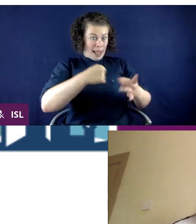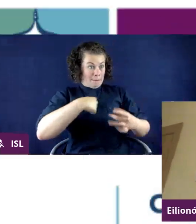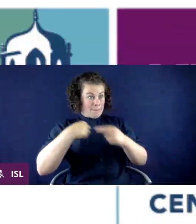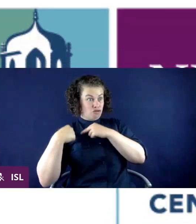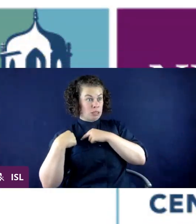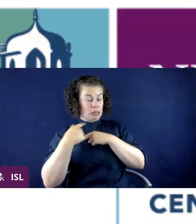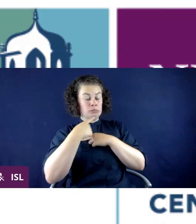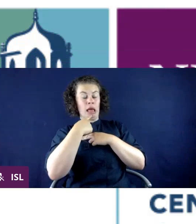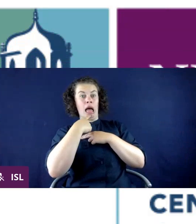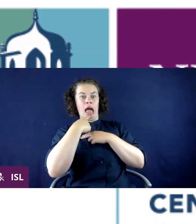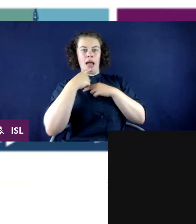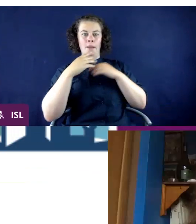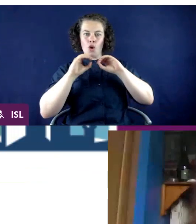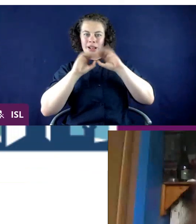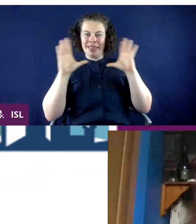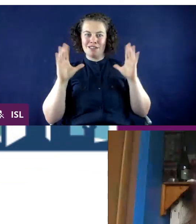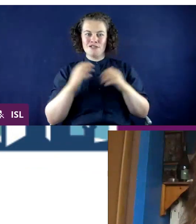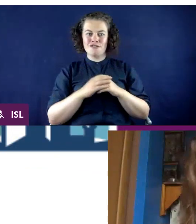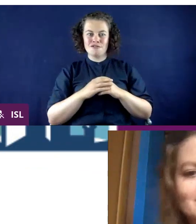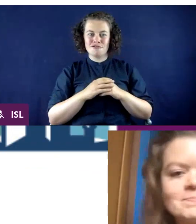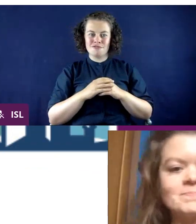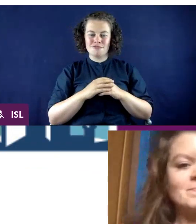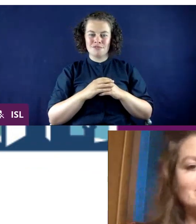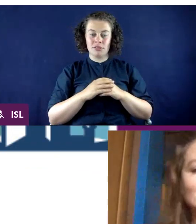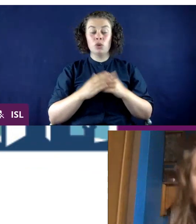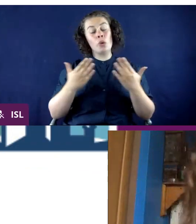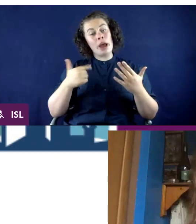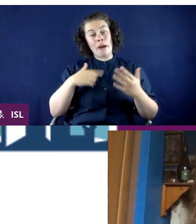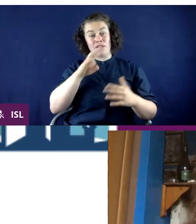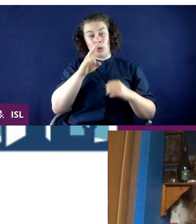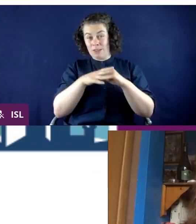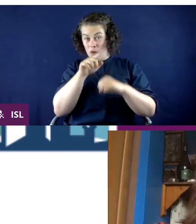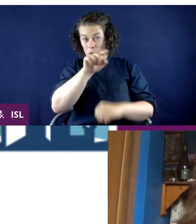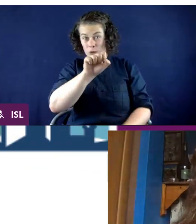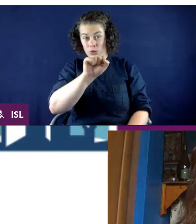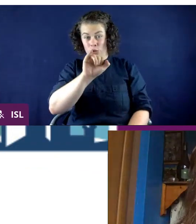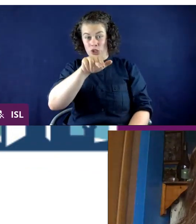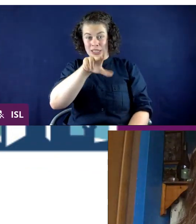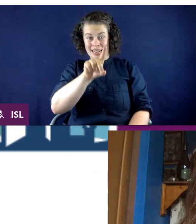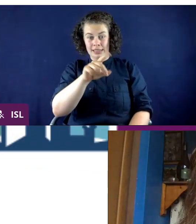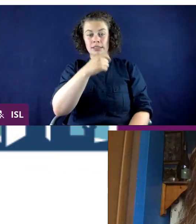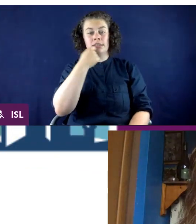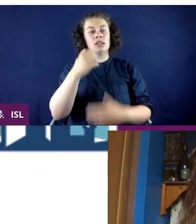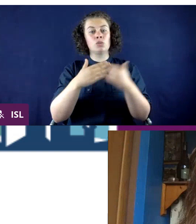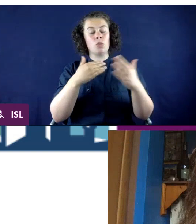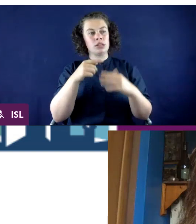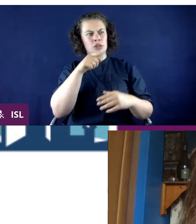We have another question coming in for you, Sinead. Sinead spoke about the importance of Ally ship.